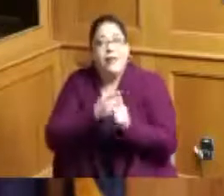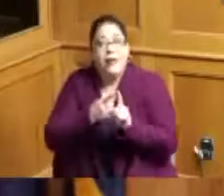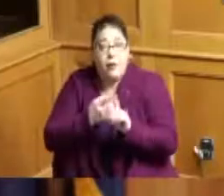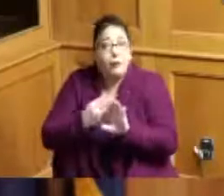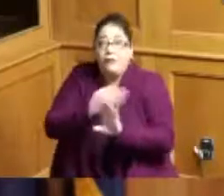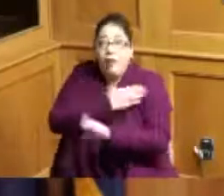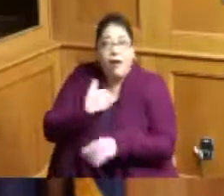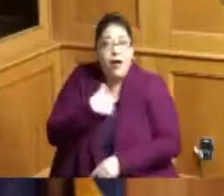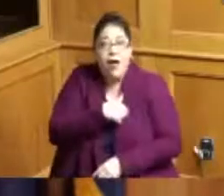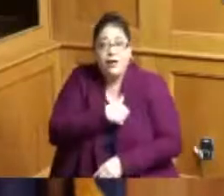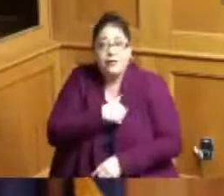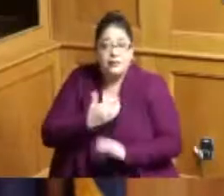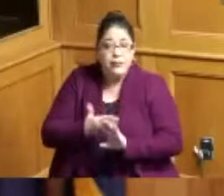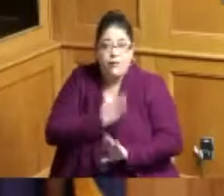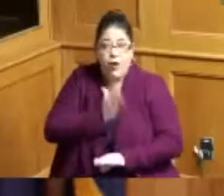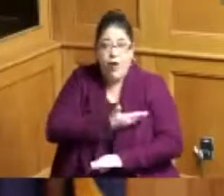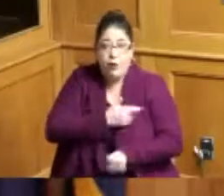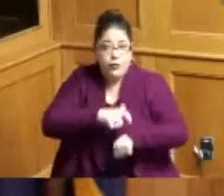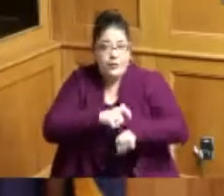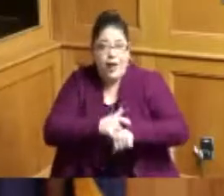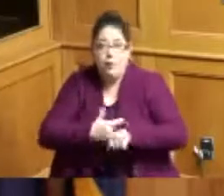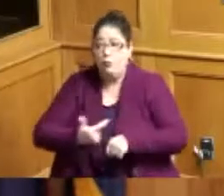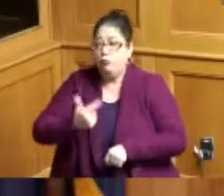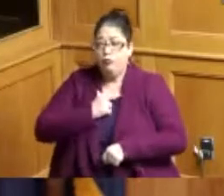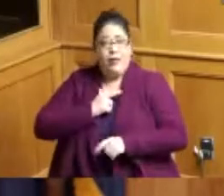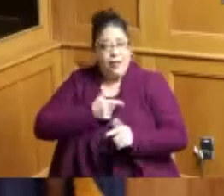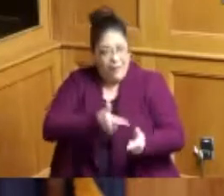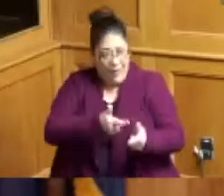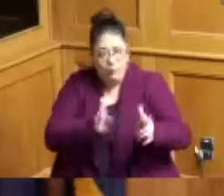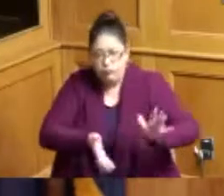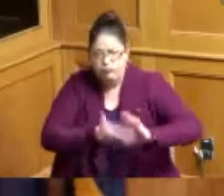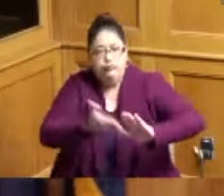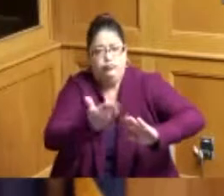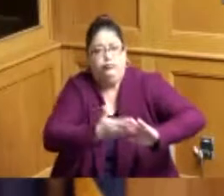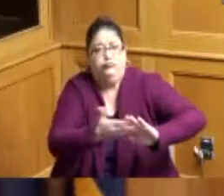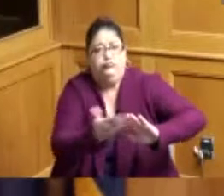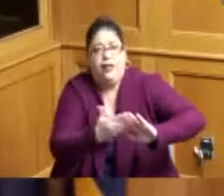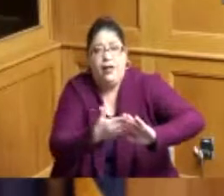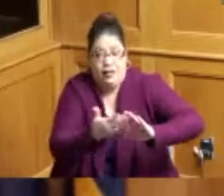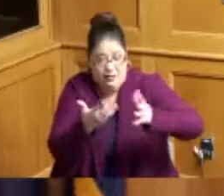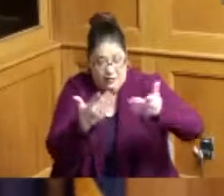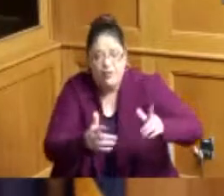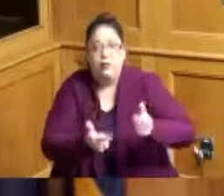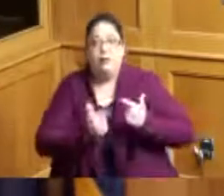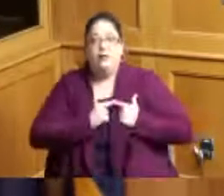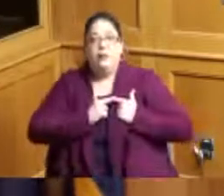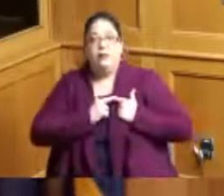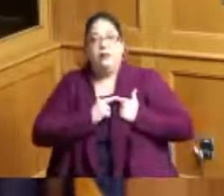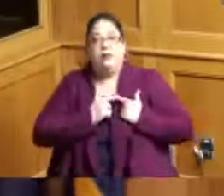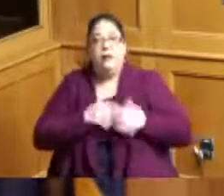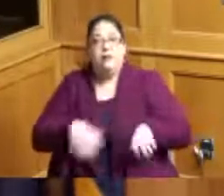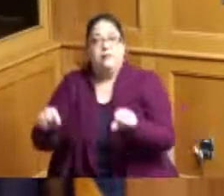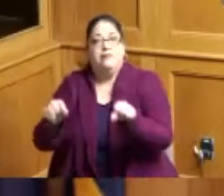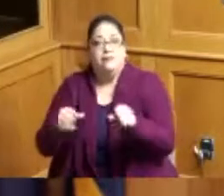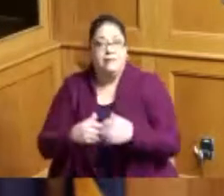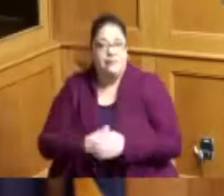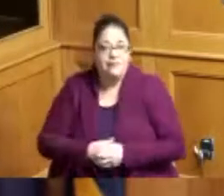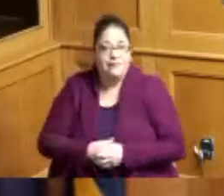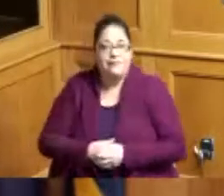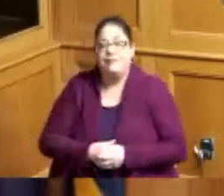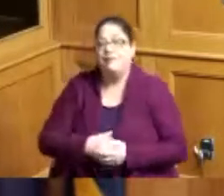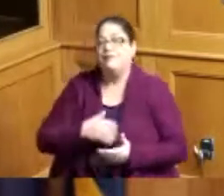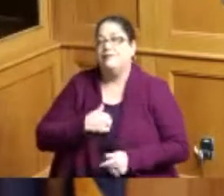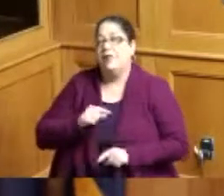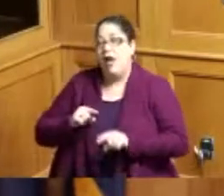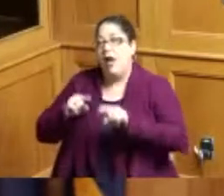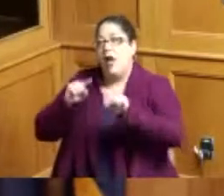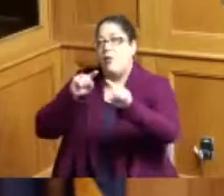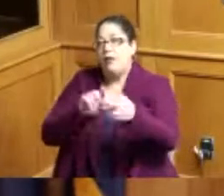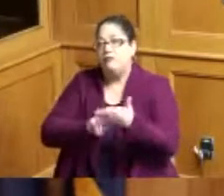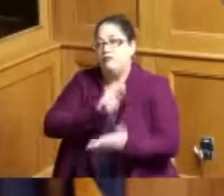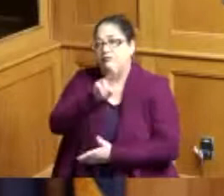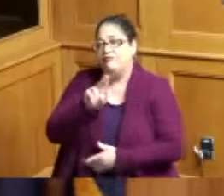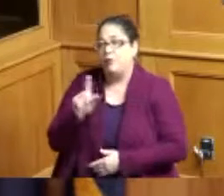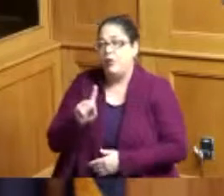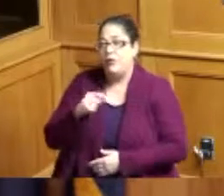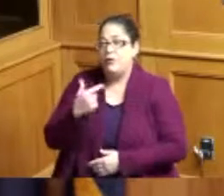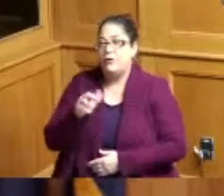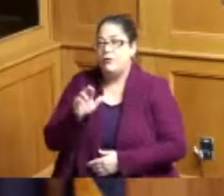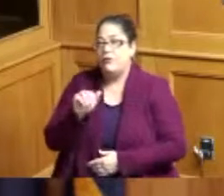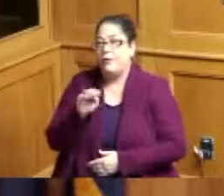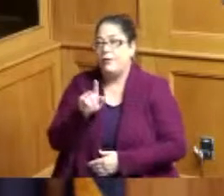I want to acknowledge from my perspective I went to gremlin state university where I graduated from